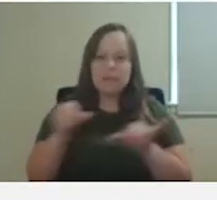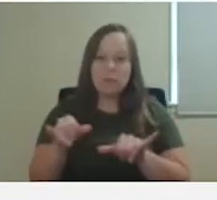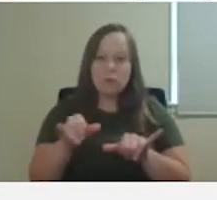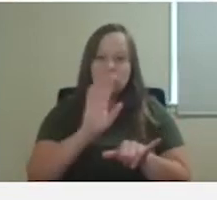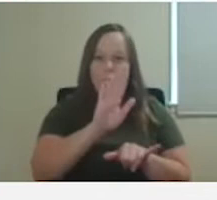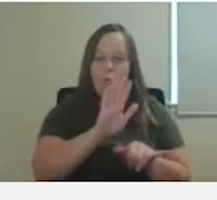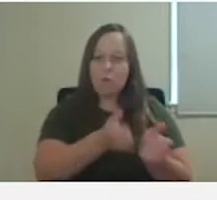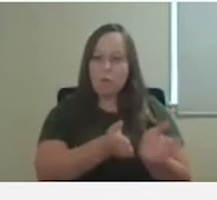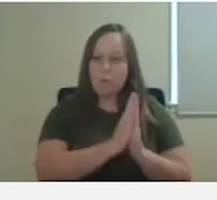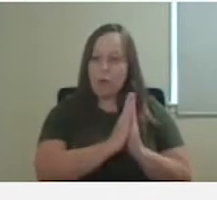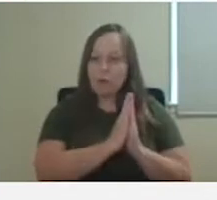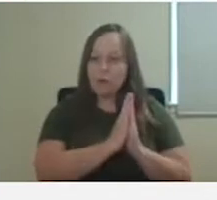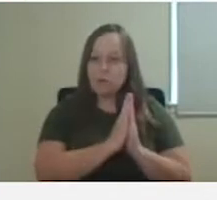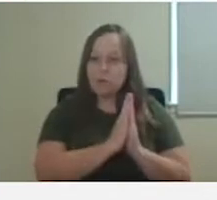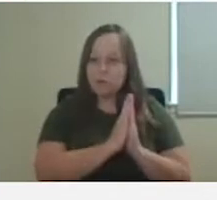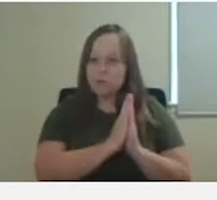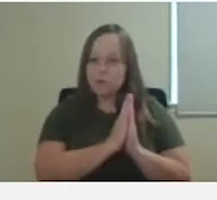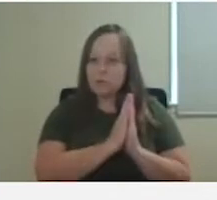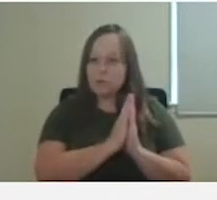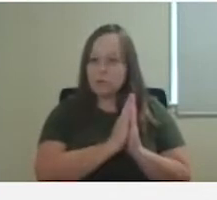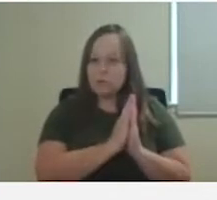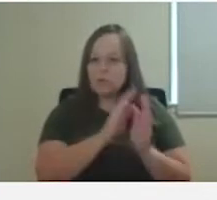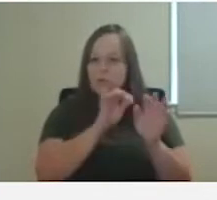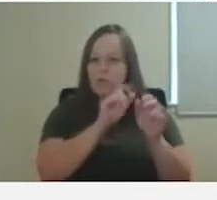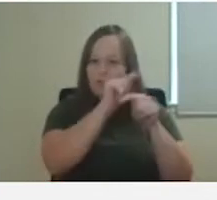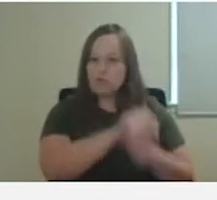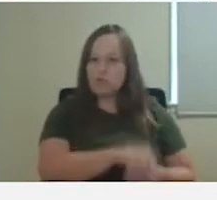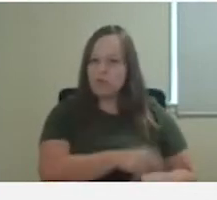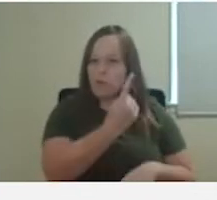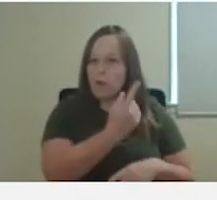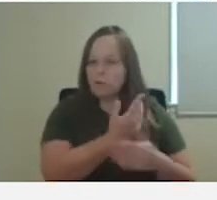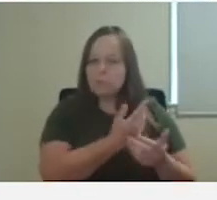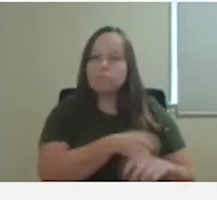you request the traditional absentee ballot.